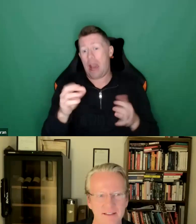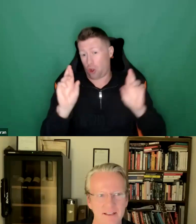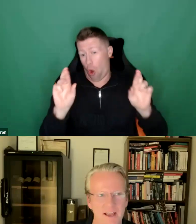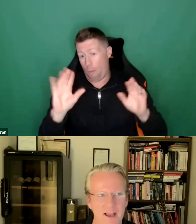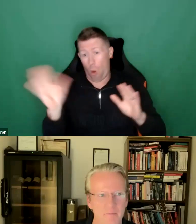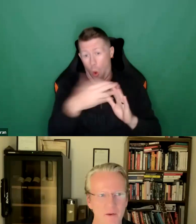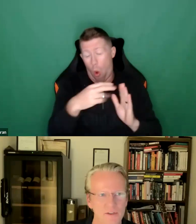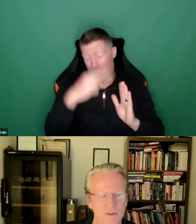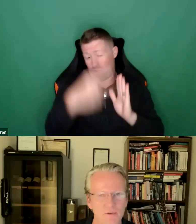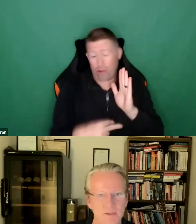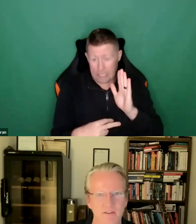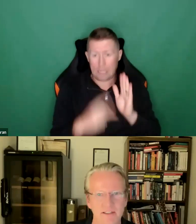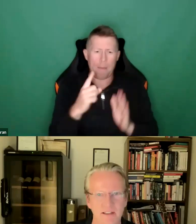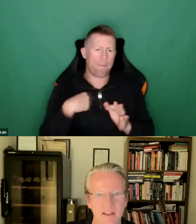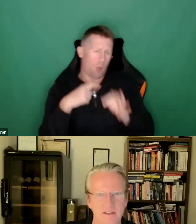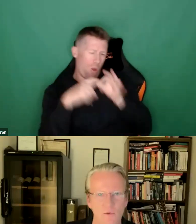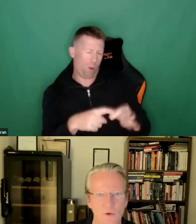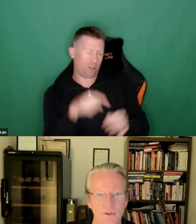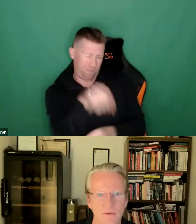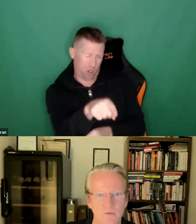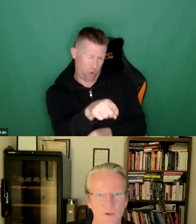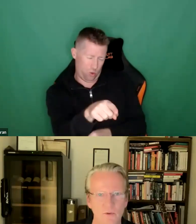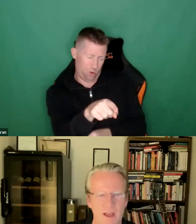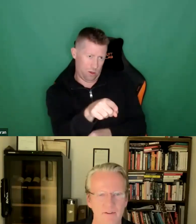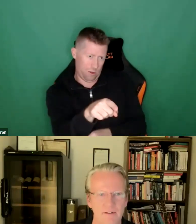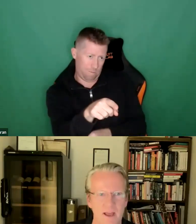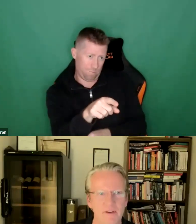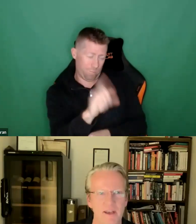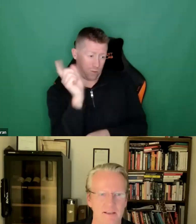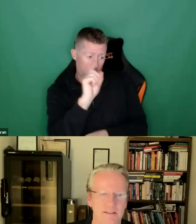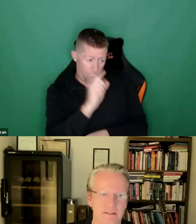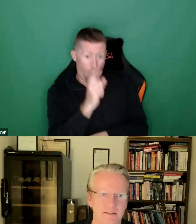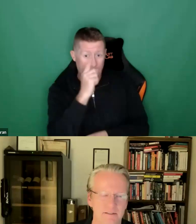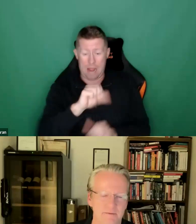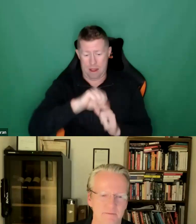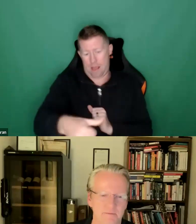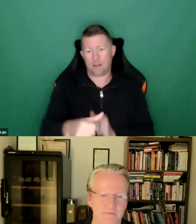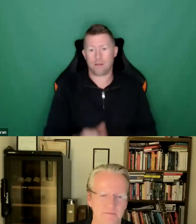that our team has put into this discussion paper, we really invite